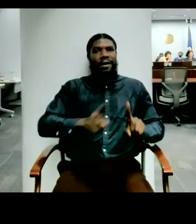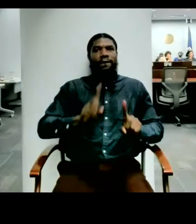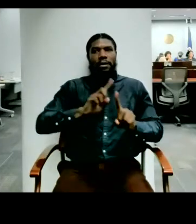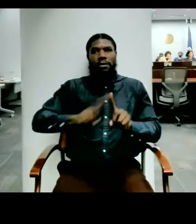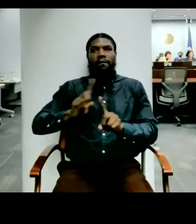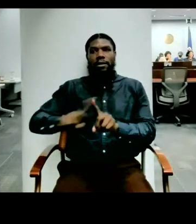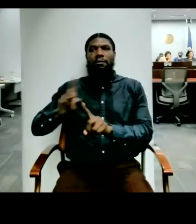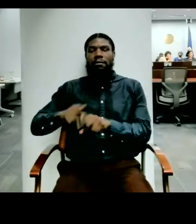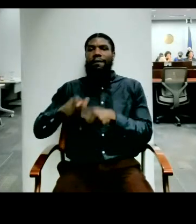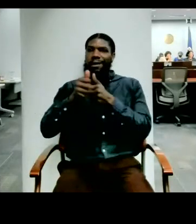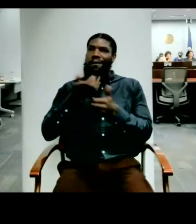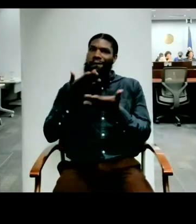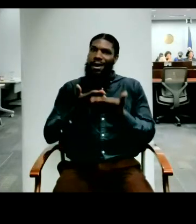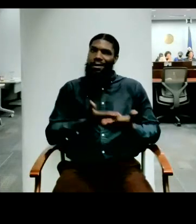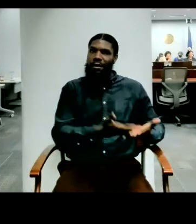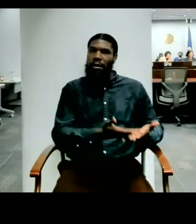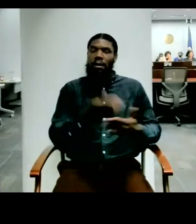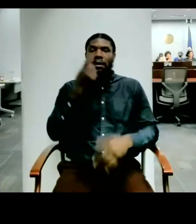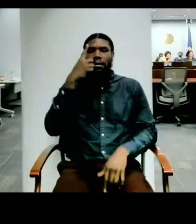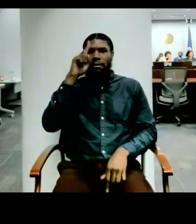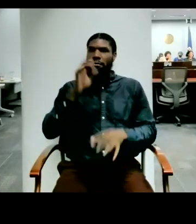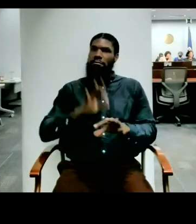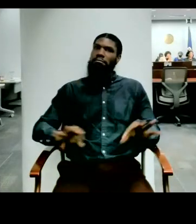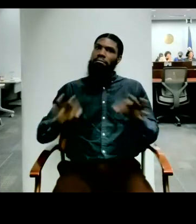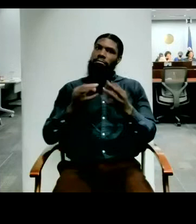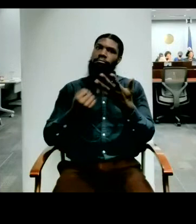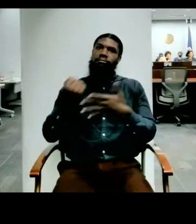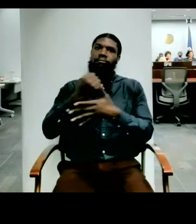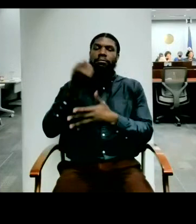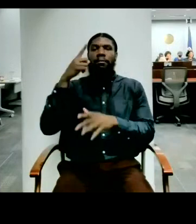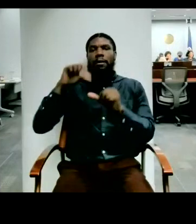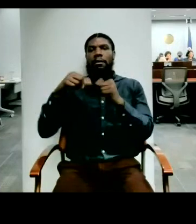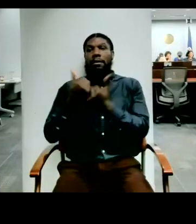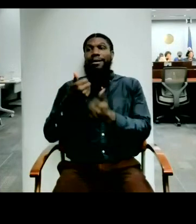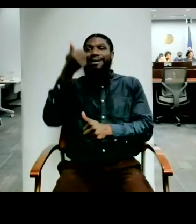I think more importantly the agency understand each case can be different.